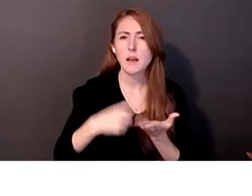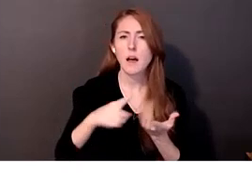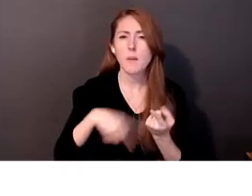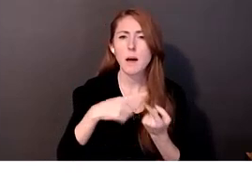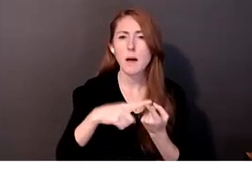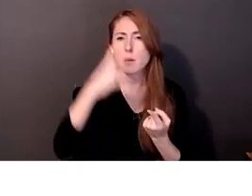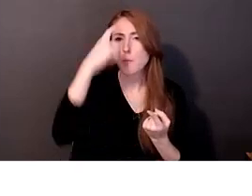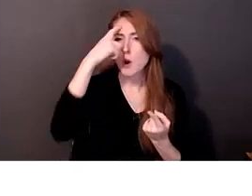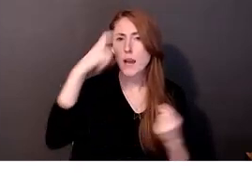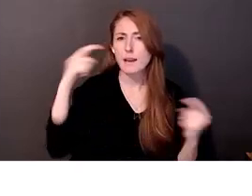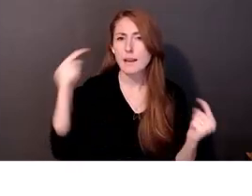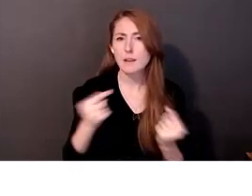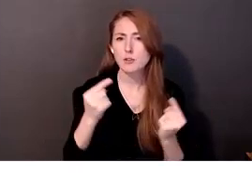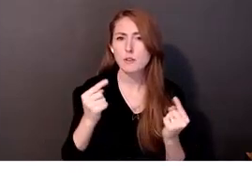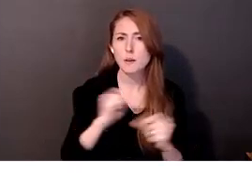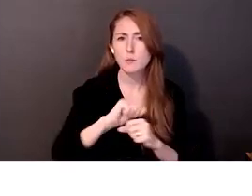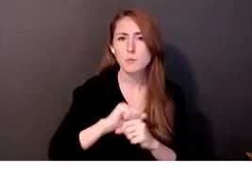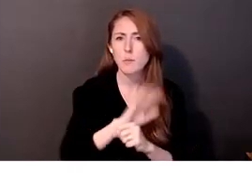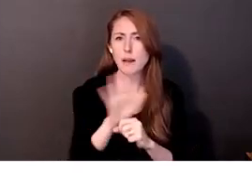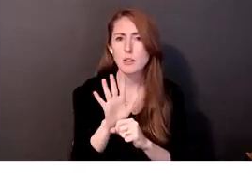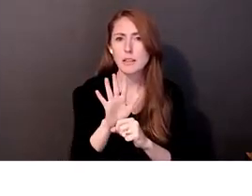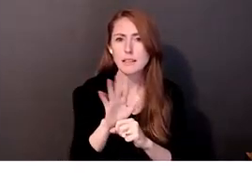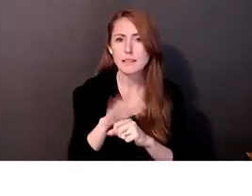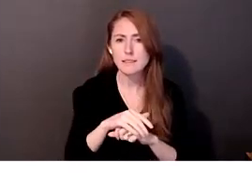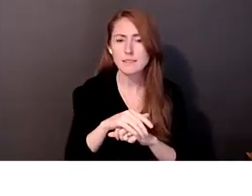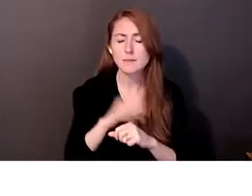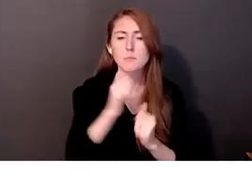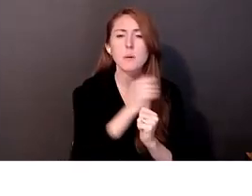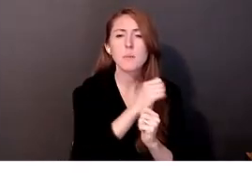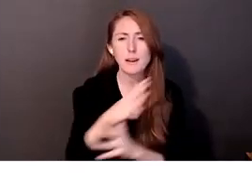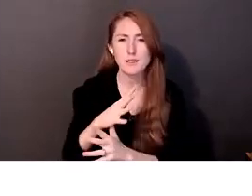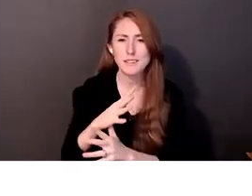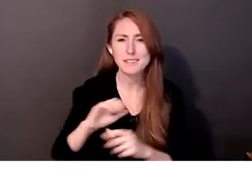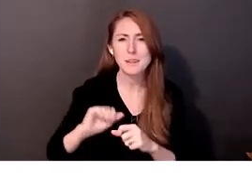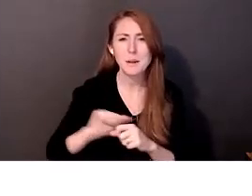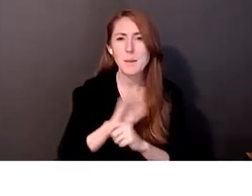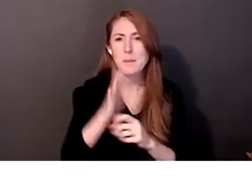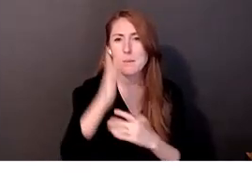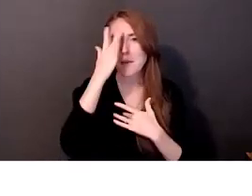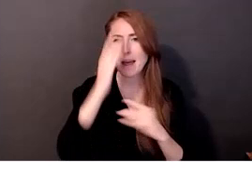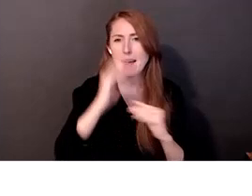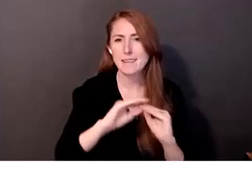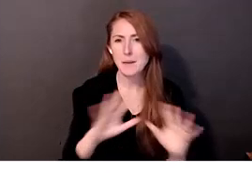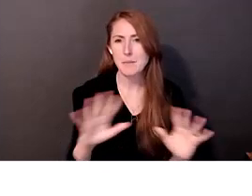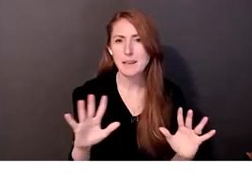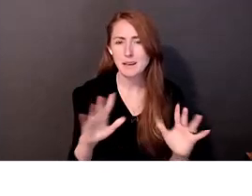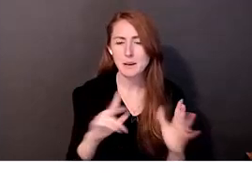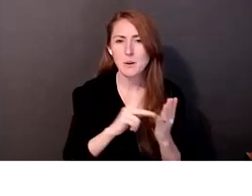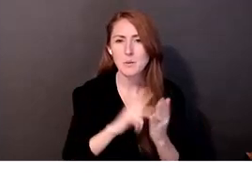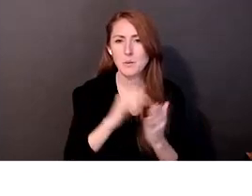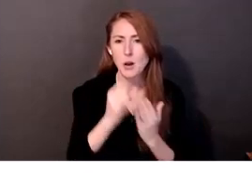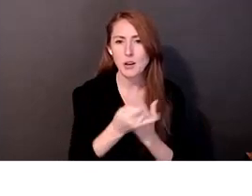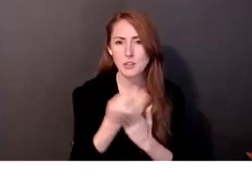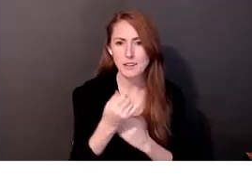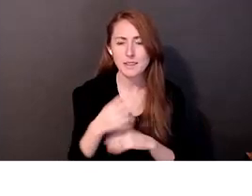This is a two-year Pan-Canadian community-based participatory